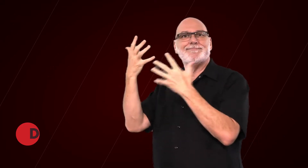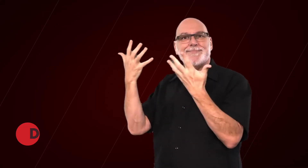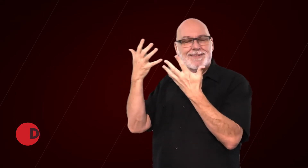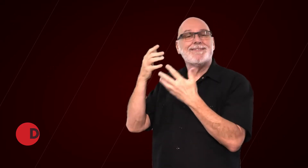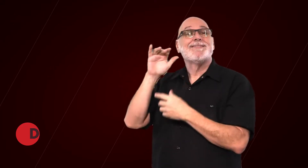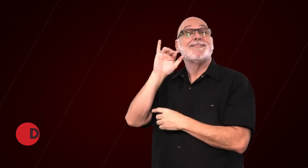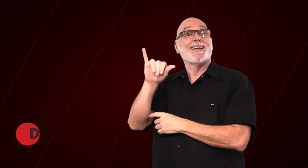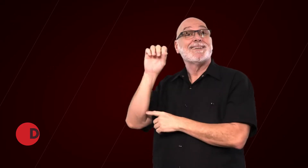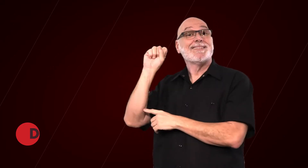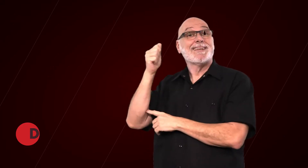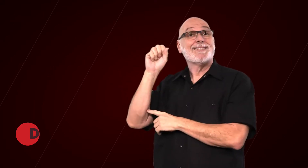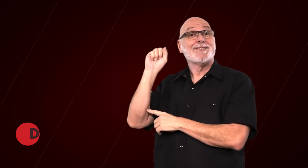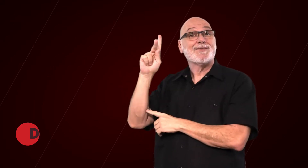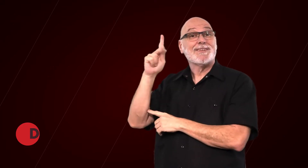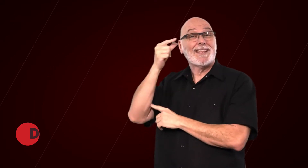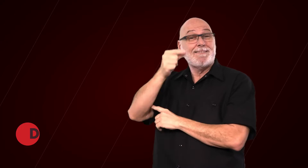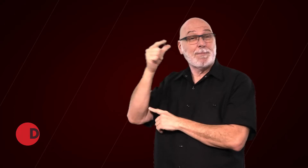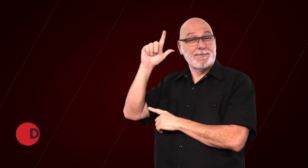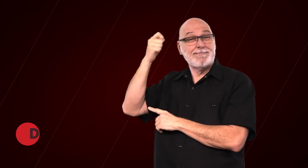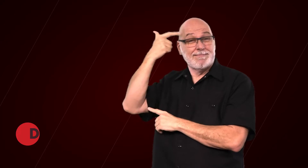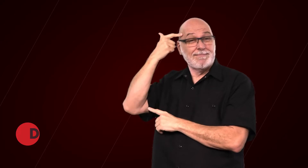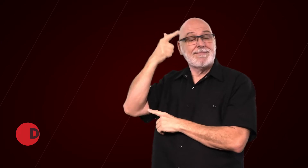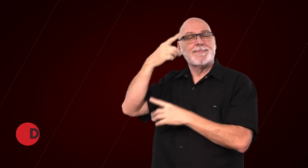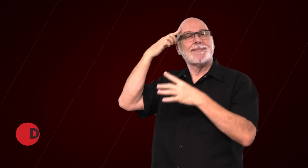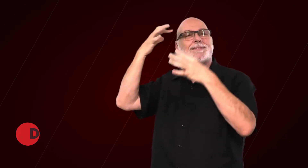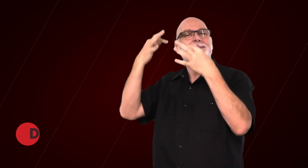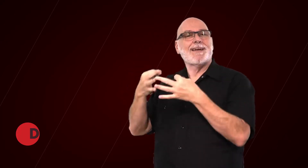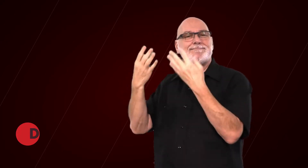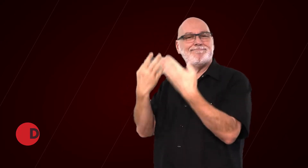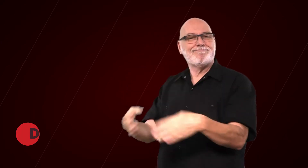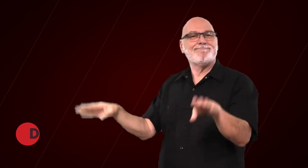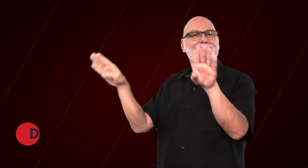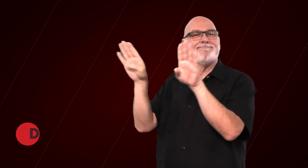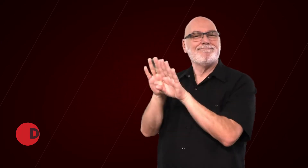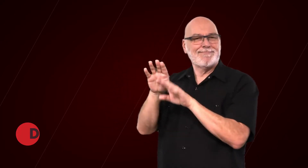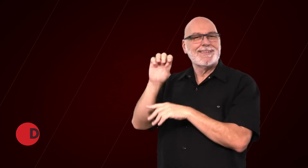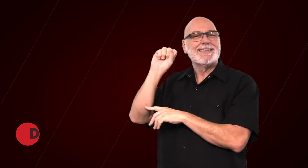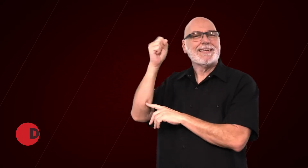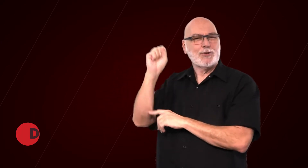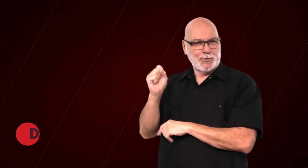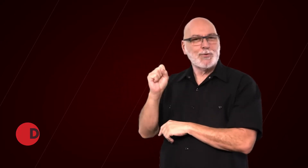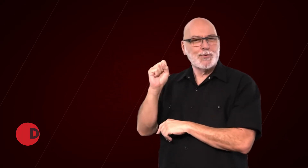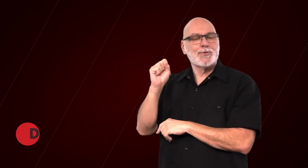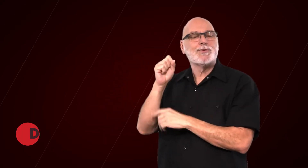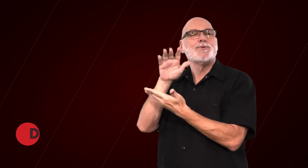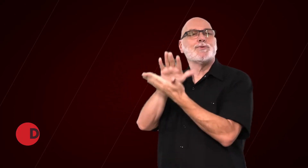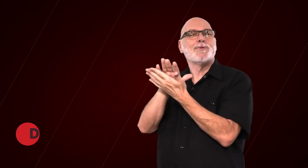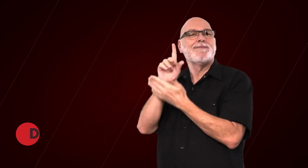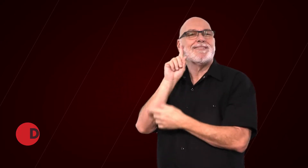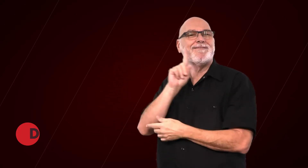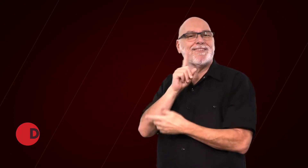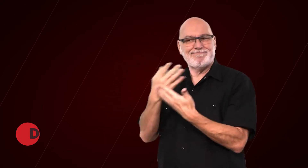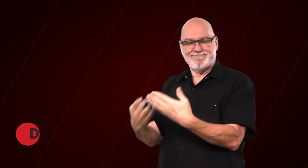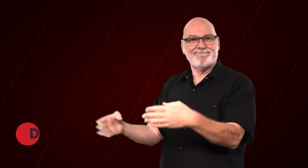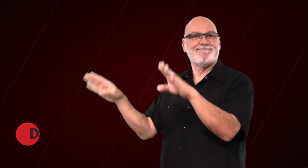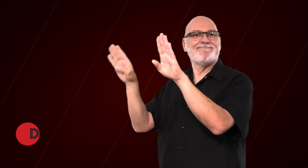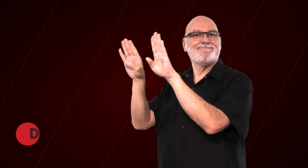government decided to close the Saskatoon School for the Deaf and